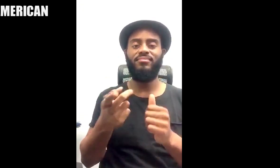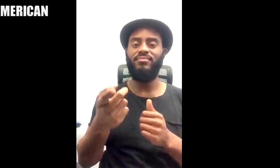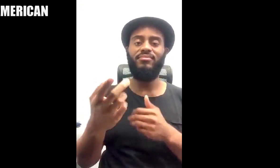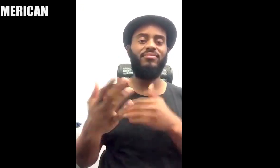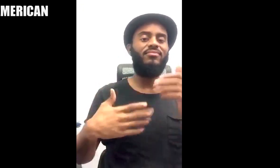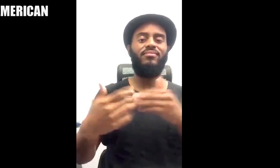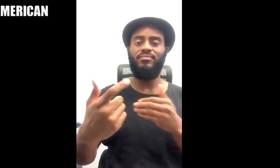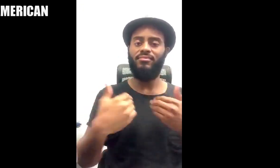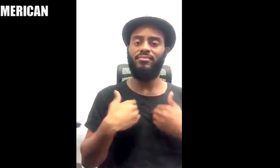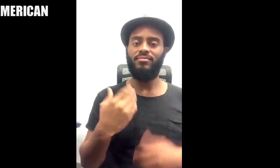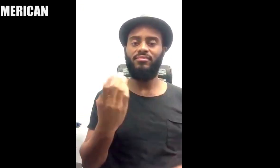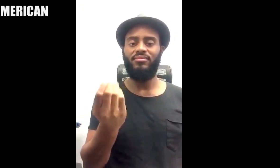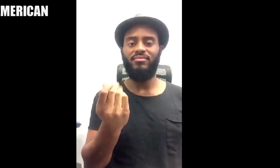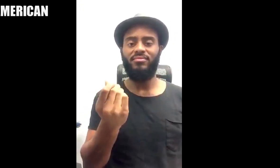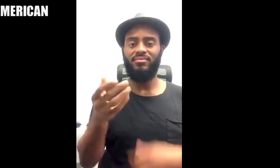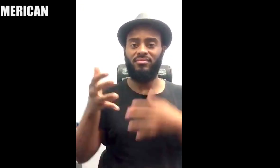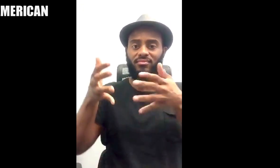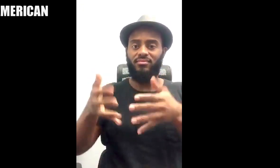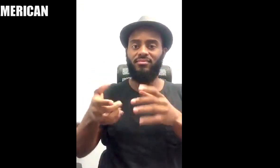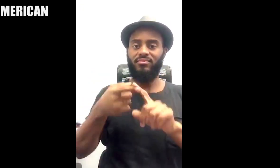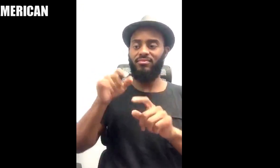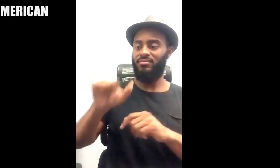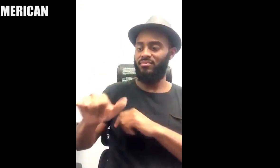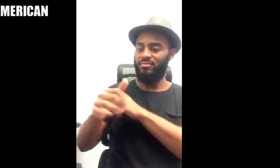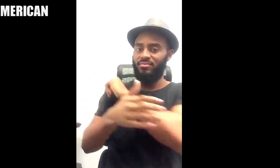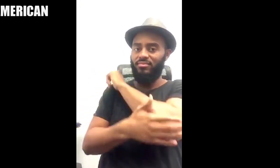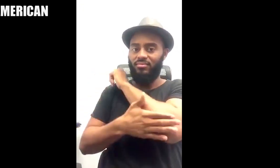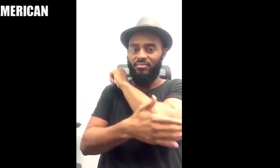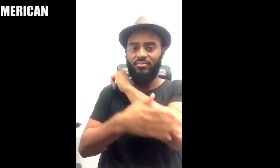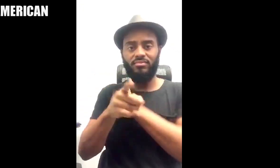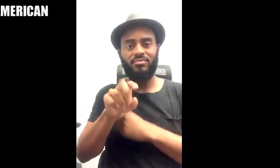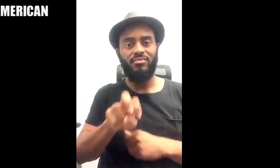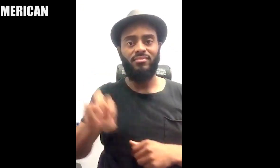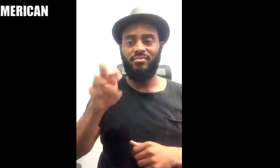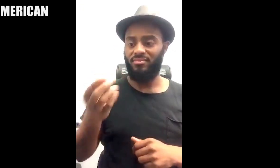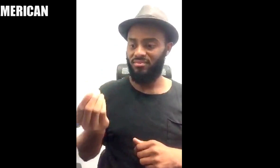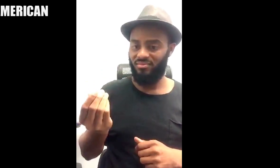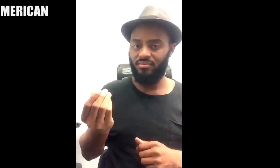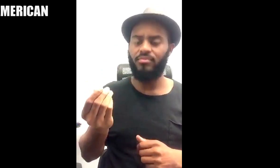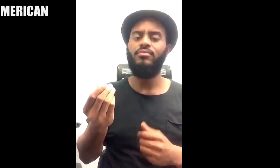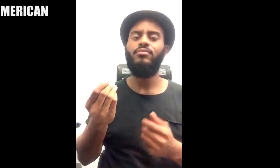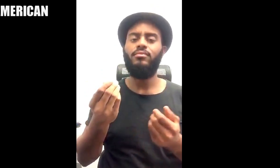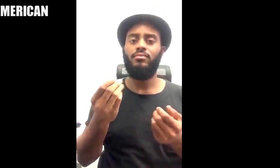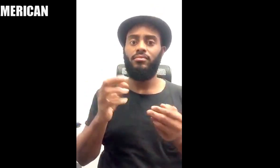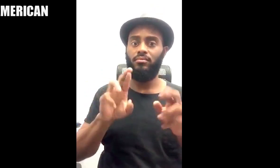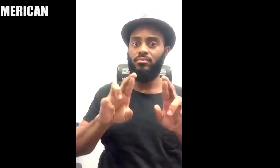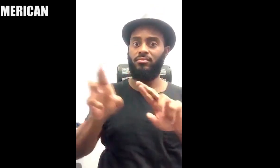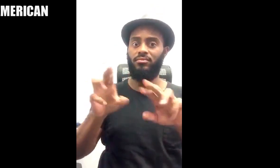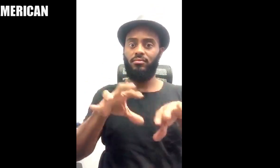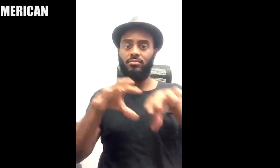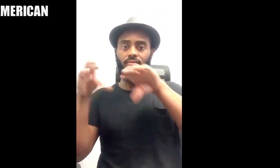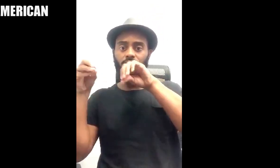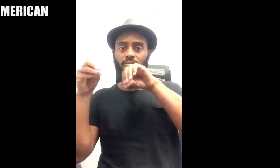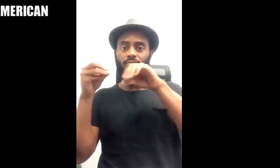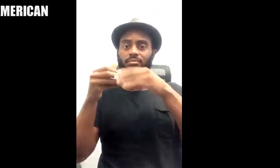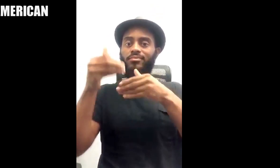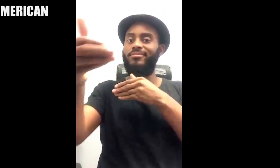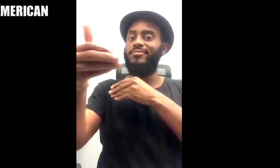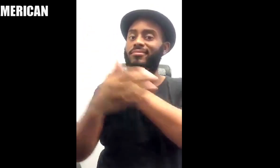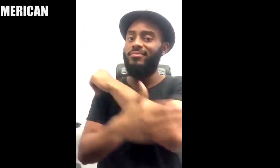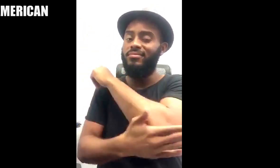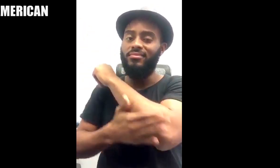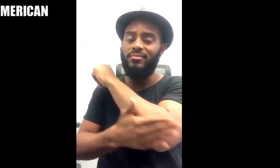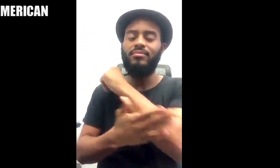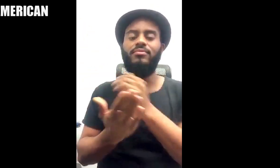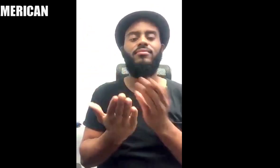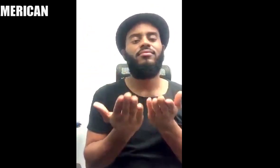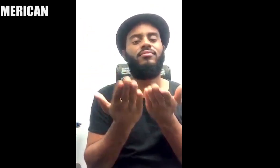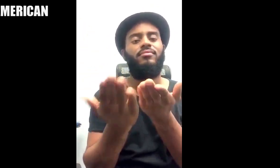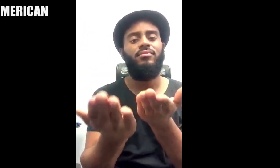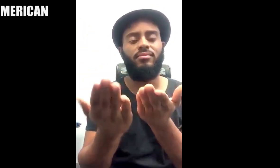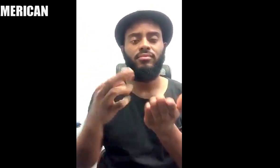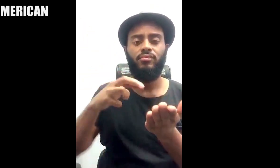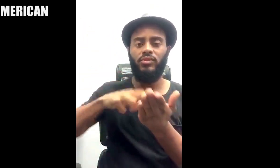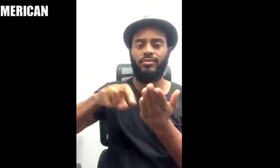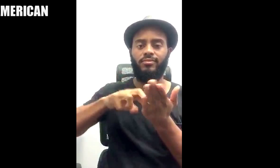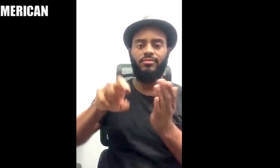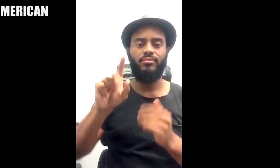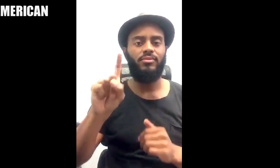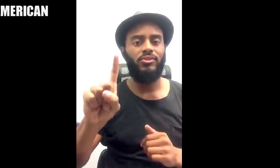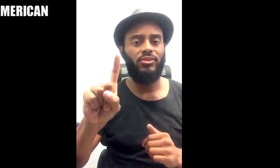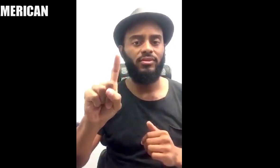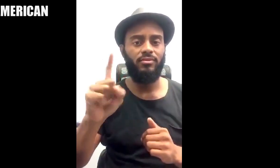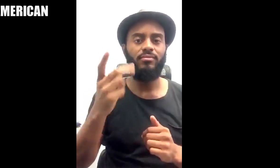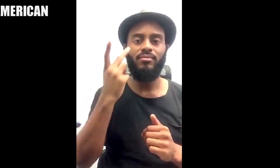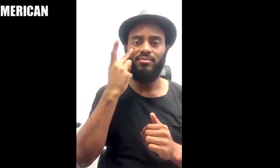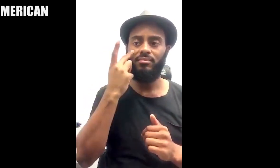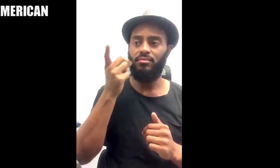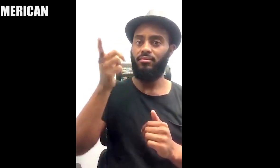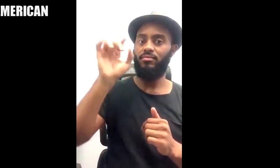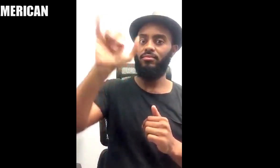Even if you have money left over in one country, do your research before moving on to the next country.